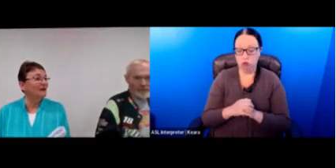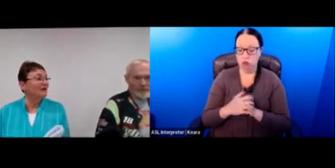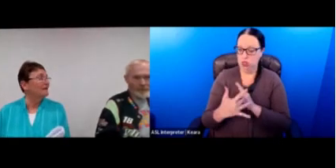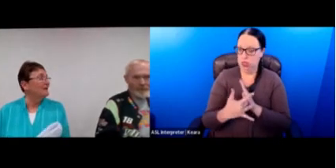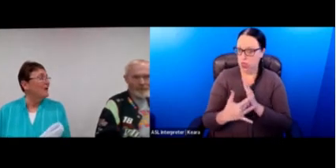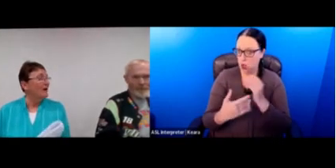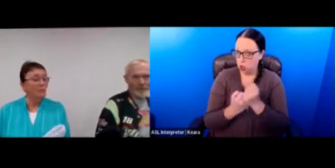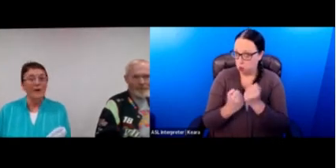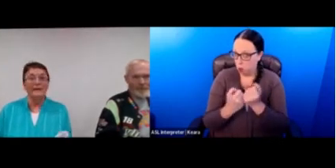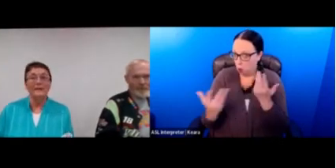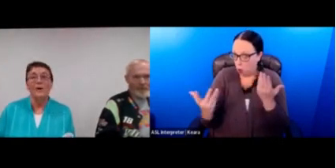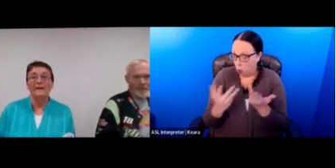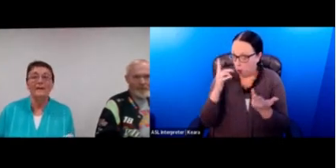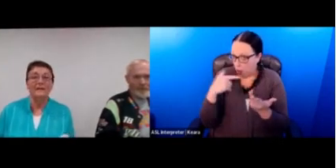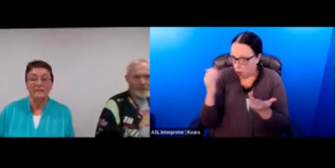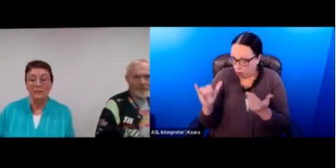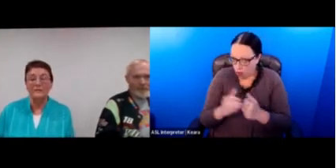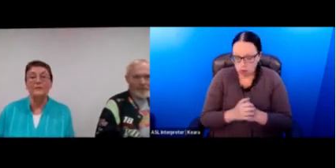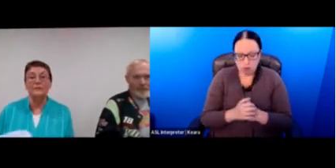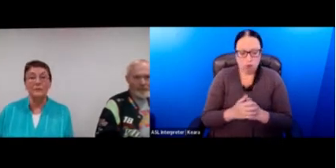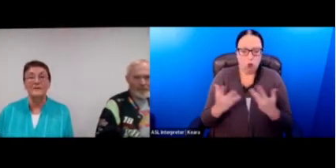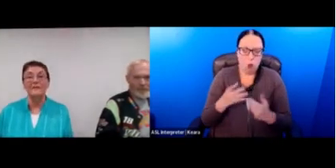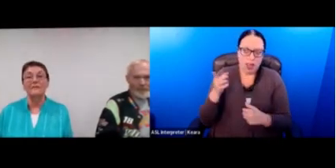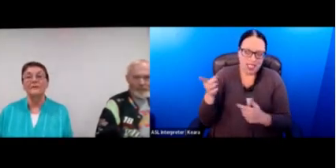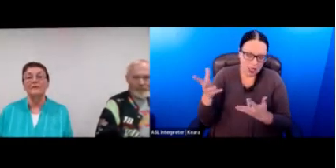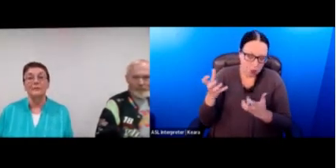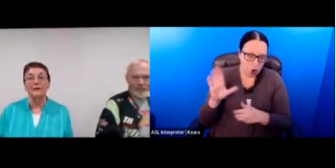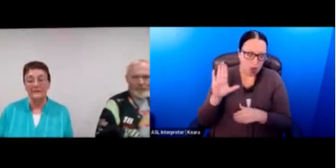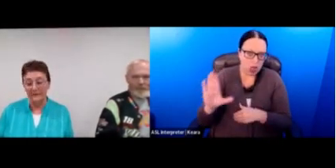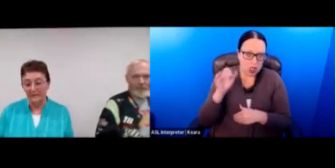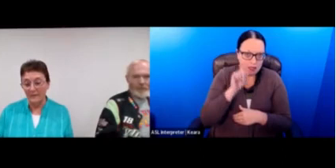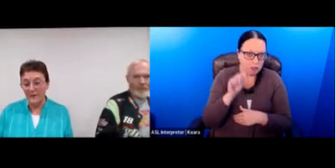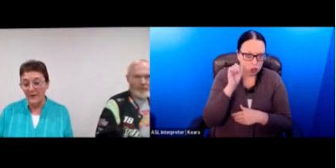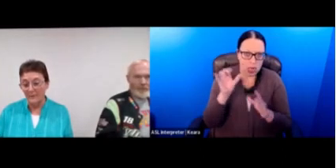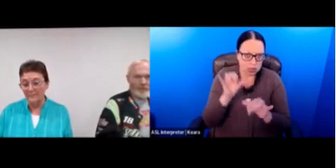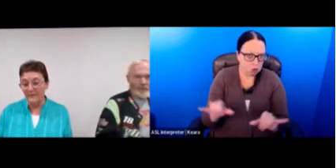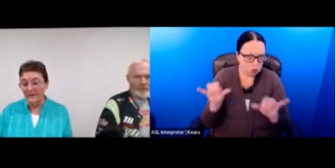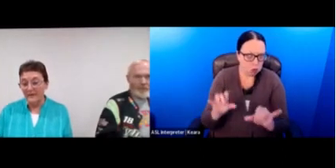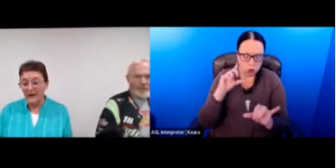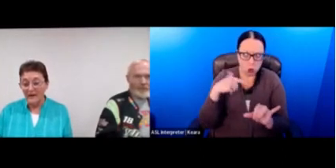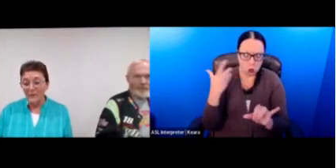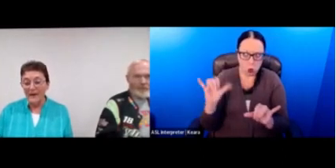like, what he wanted his rituals and routines to look like when he lived in his own home. We